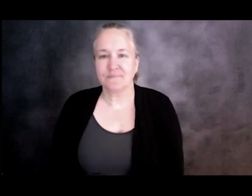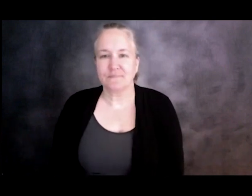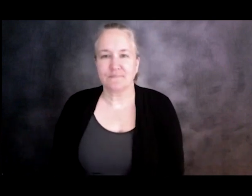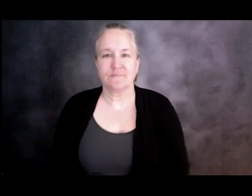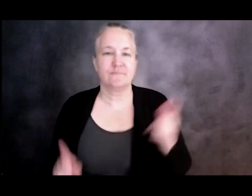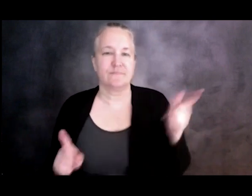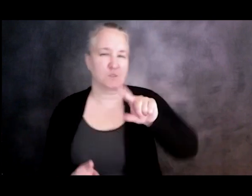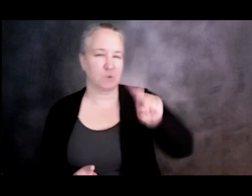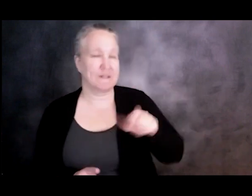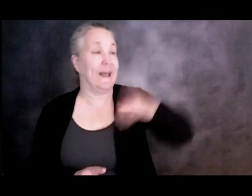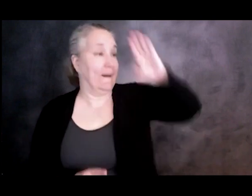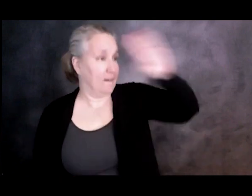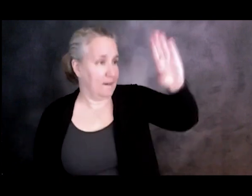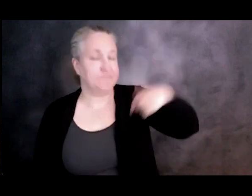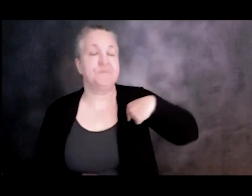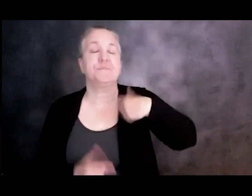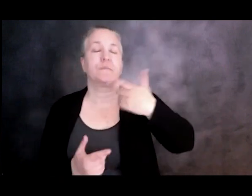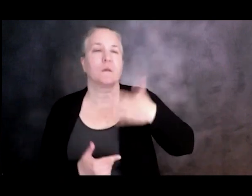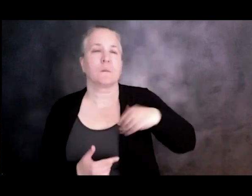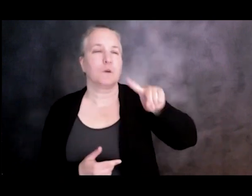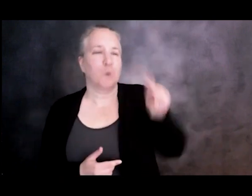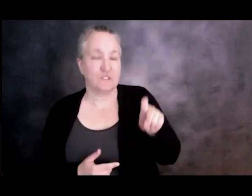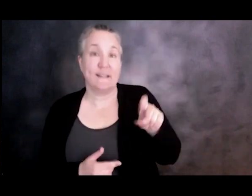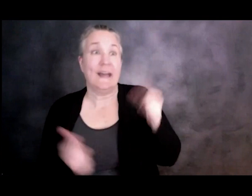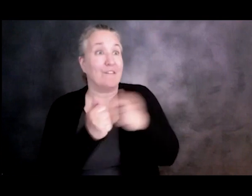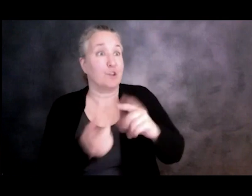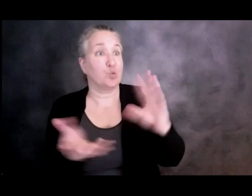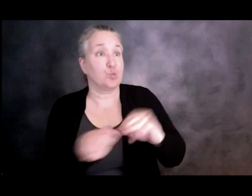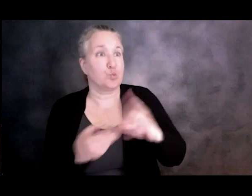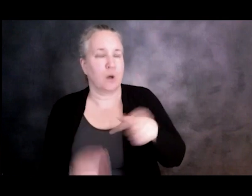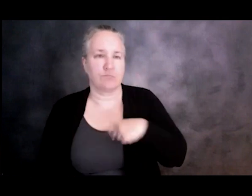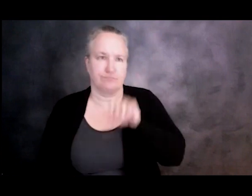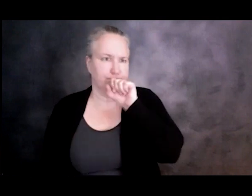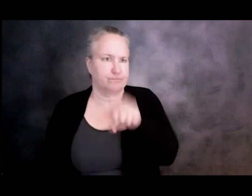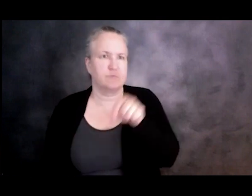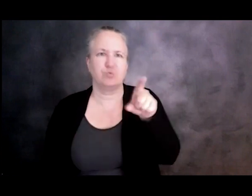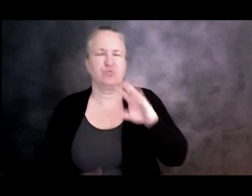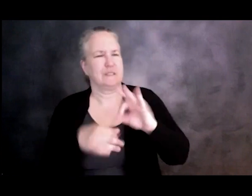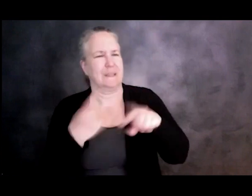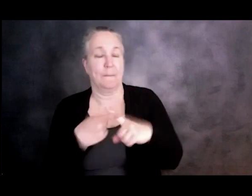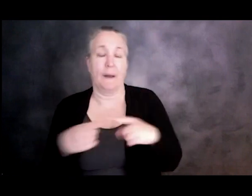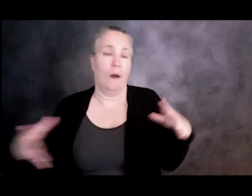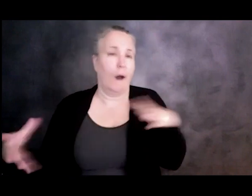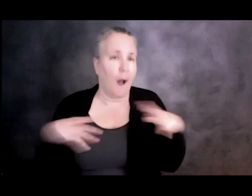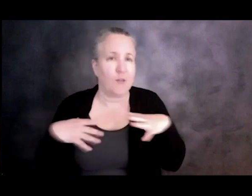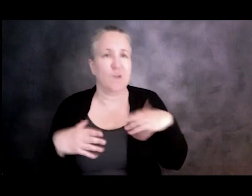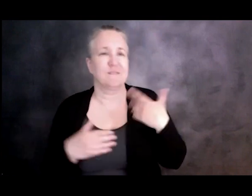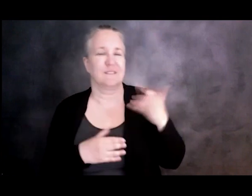Hi. I had a question. I loved everything you were saying about the role Hollywood-- and this is another Hollywood question-- plays